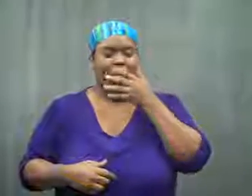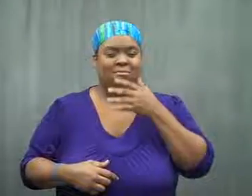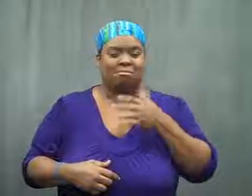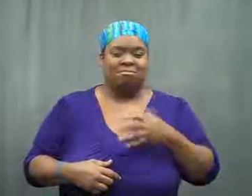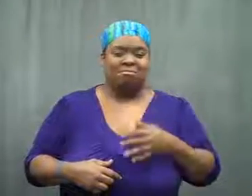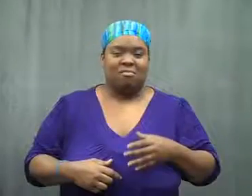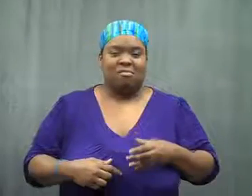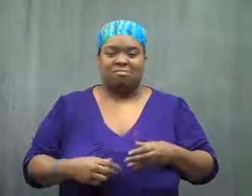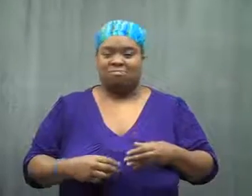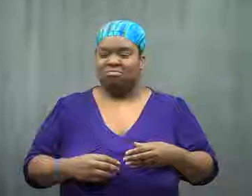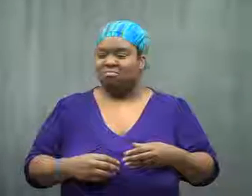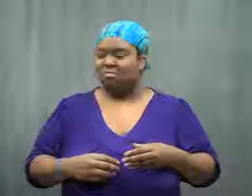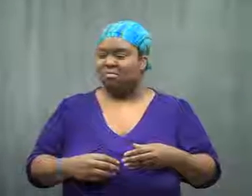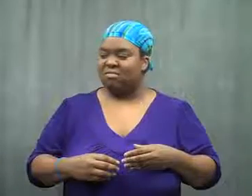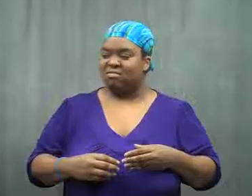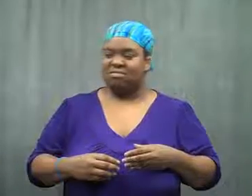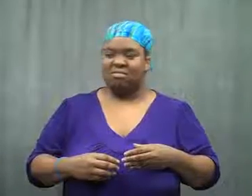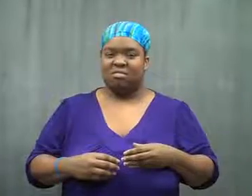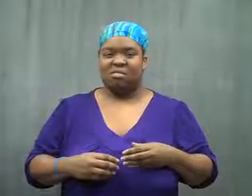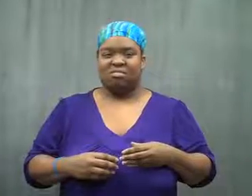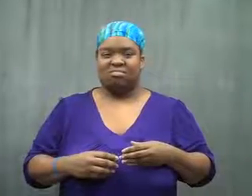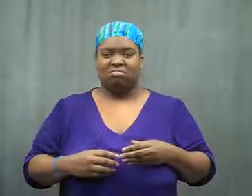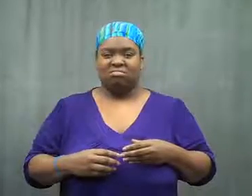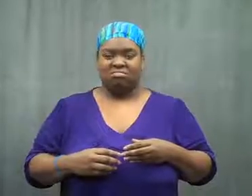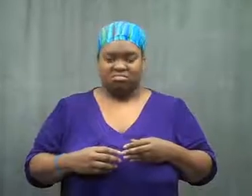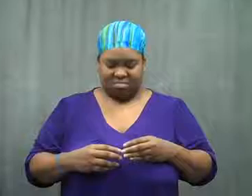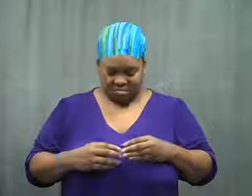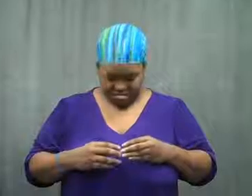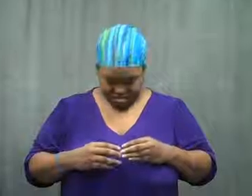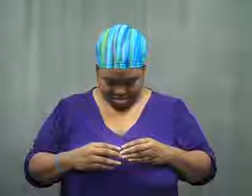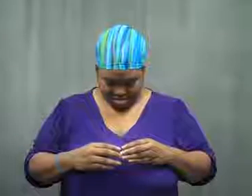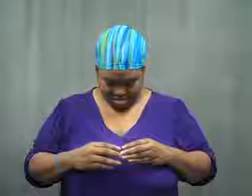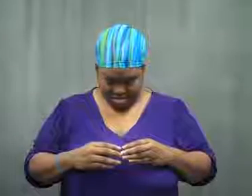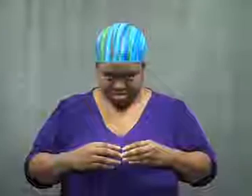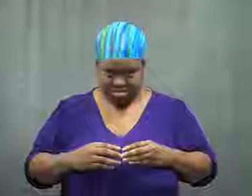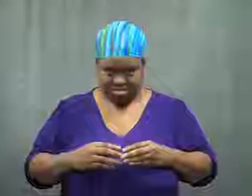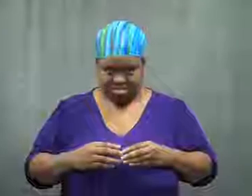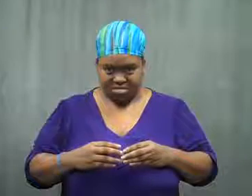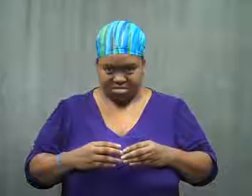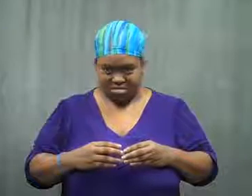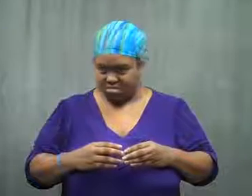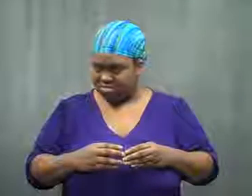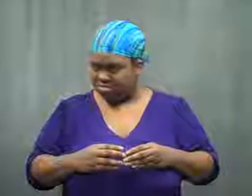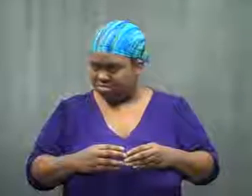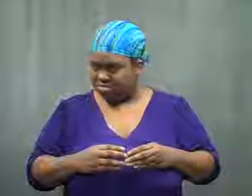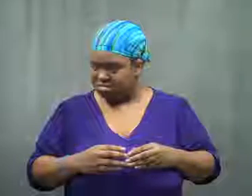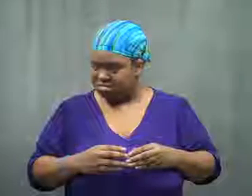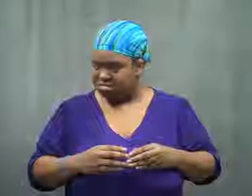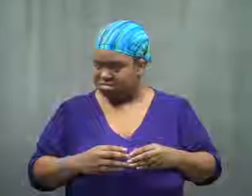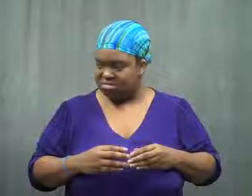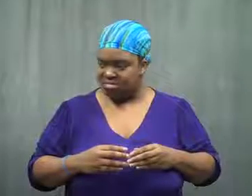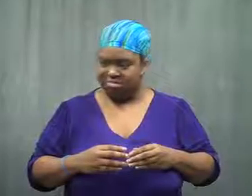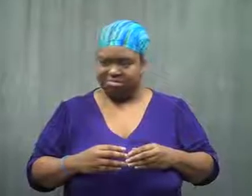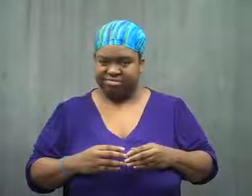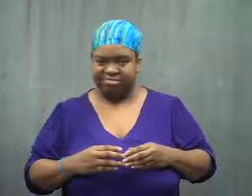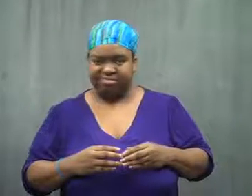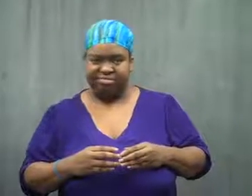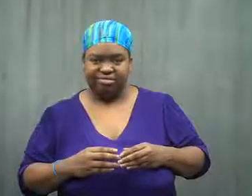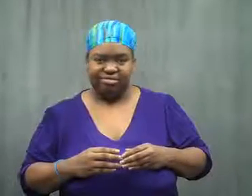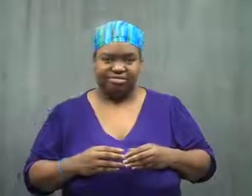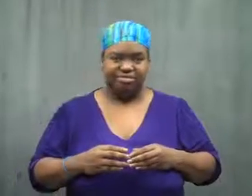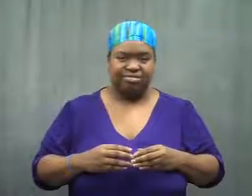I looked at the rest of my fries, then back at him.